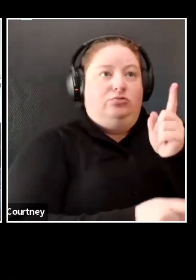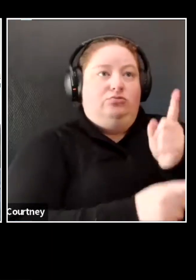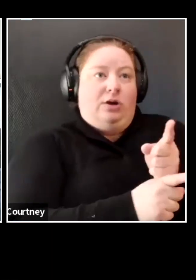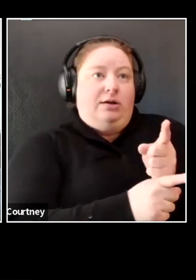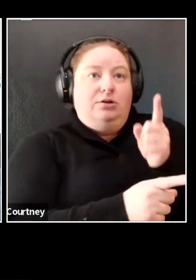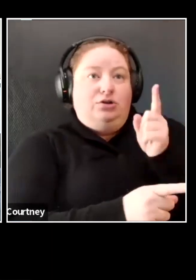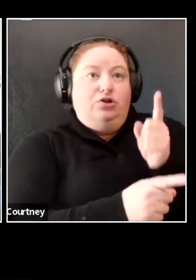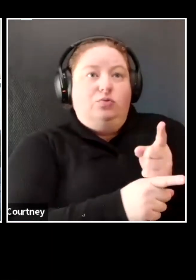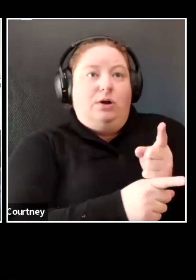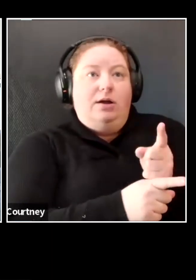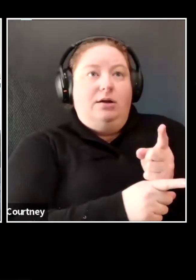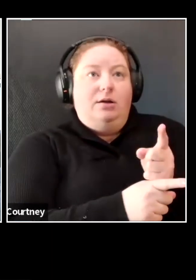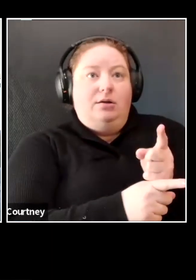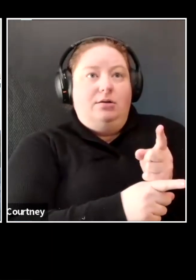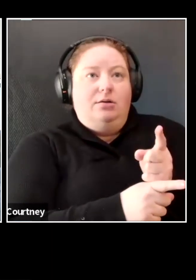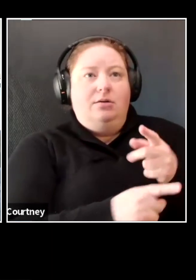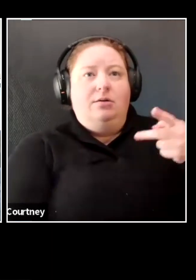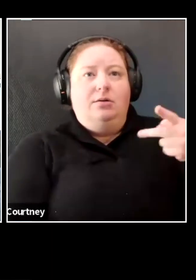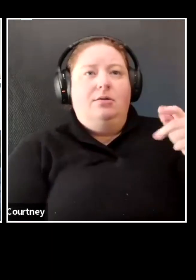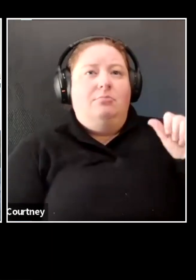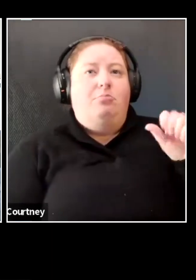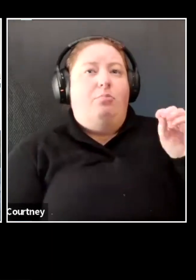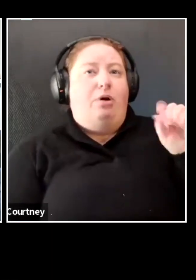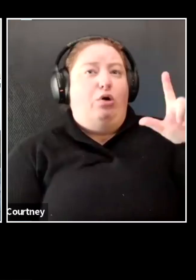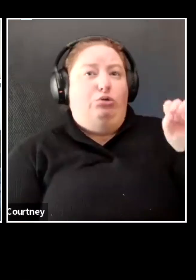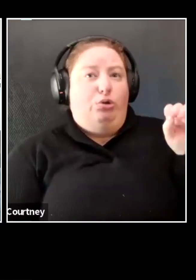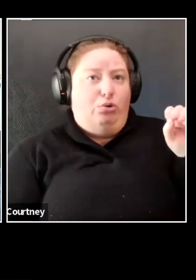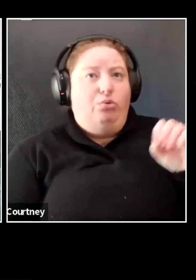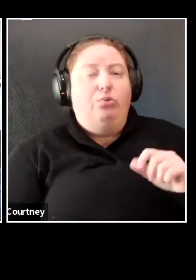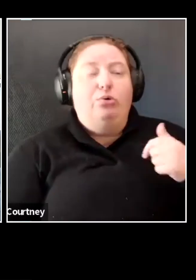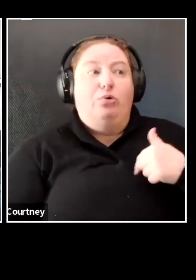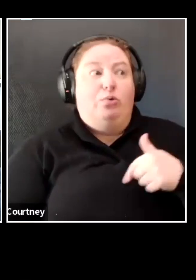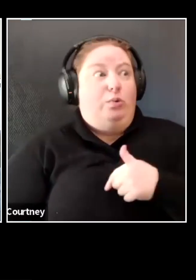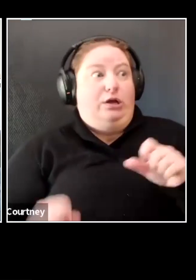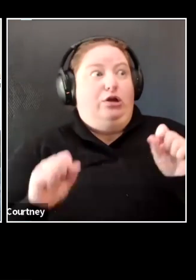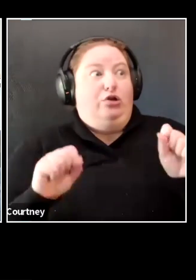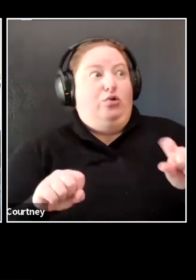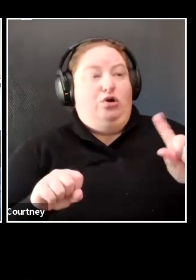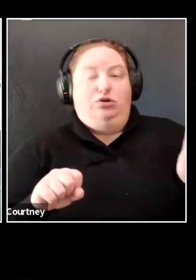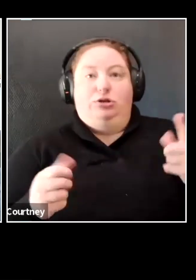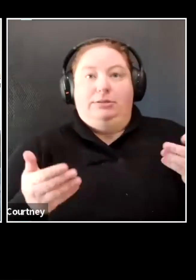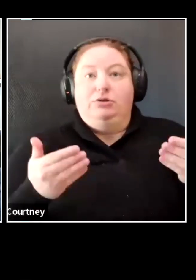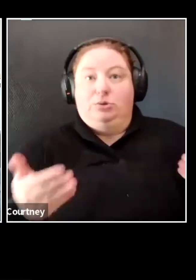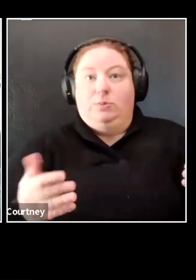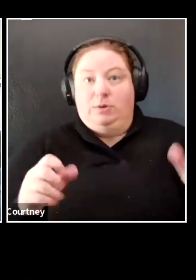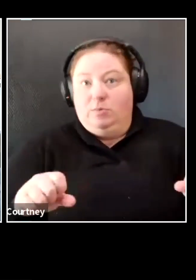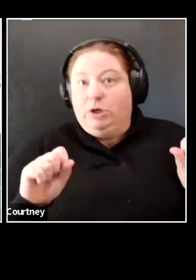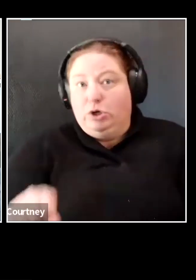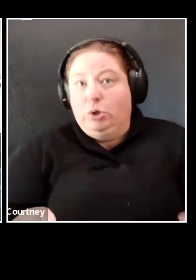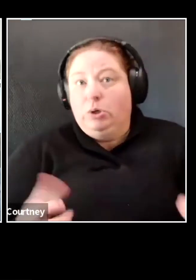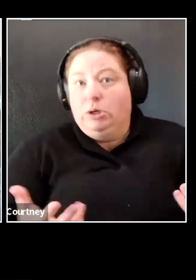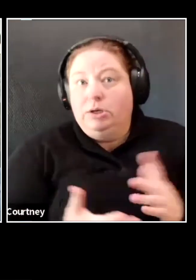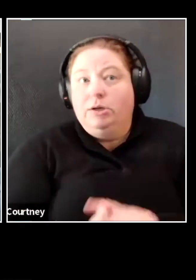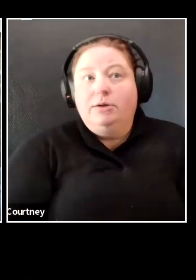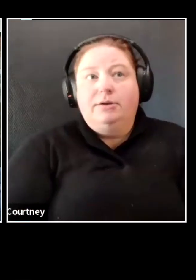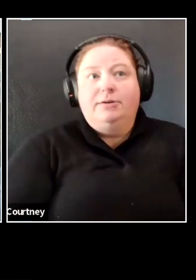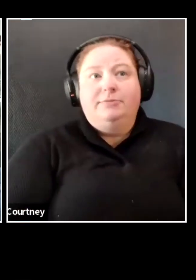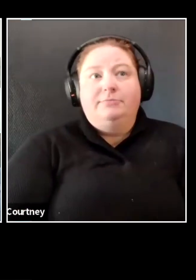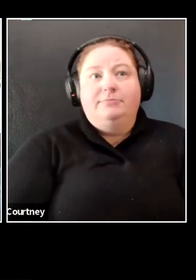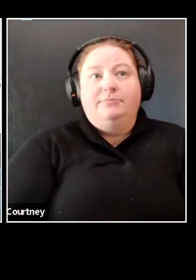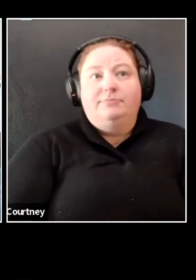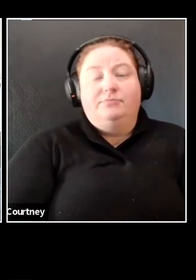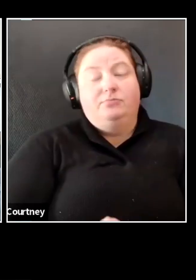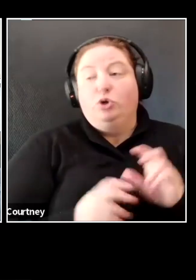right, Paulo, that like we could just do it. Um I mean we could just do a lot of things,